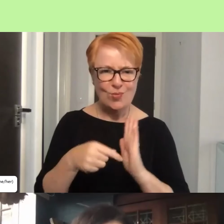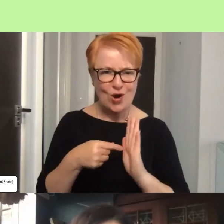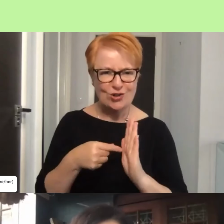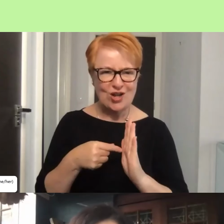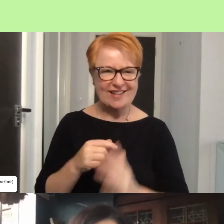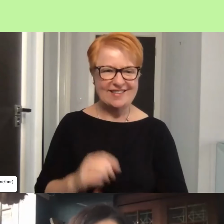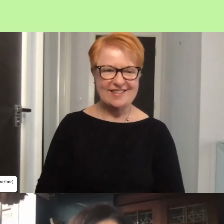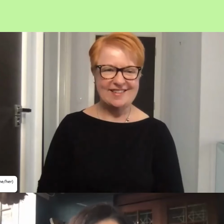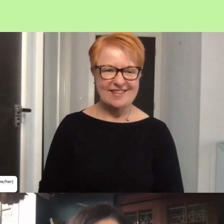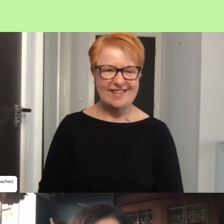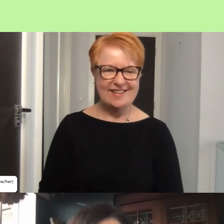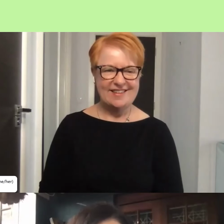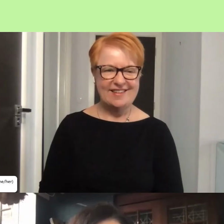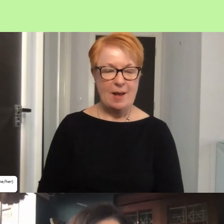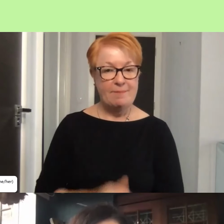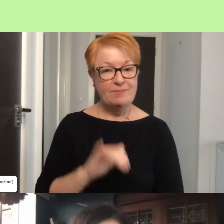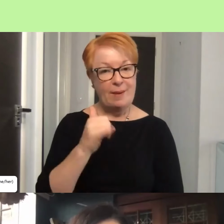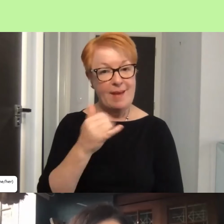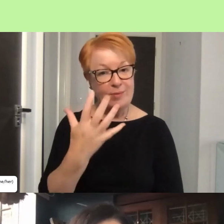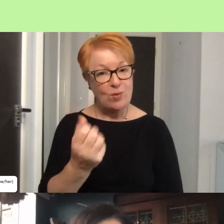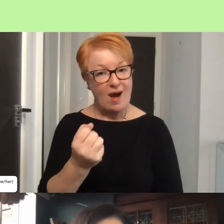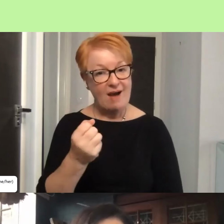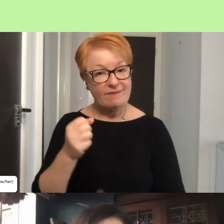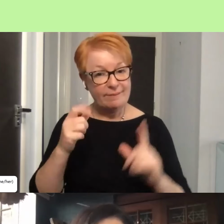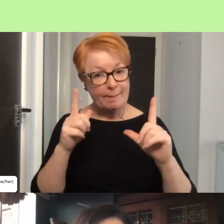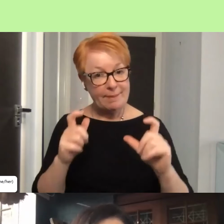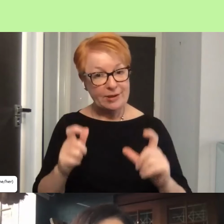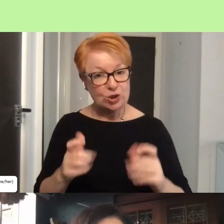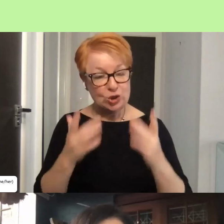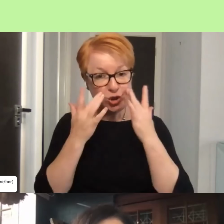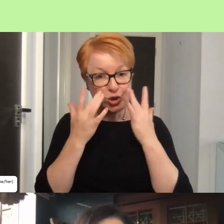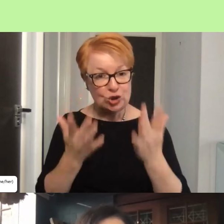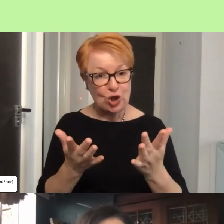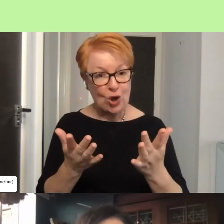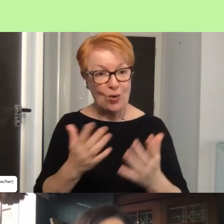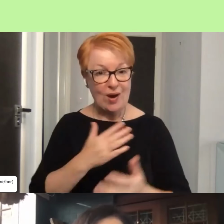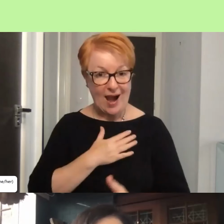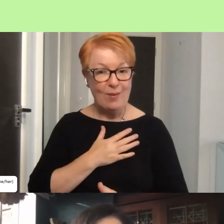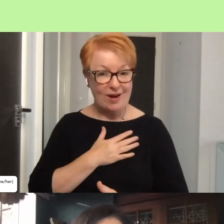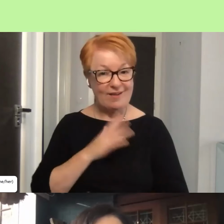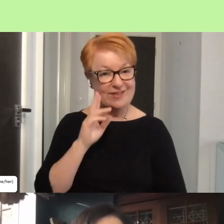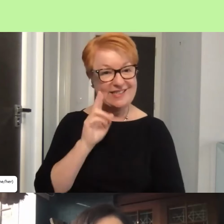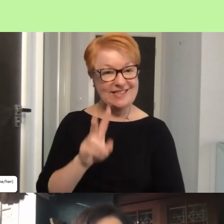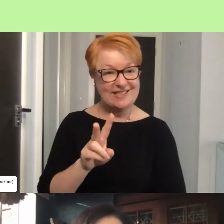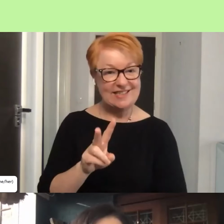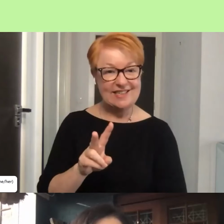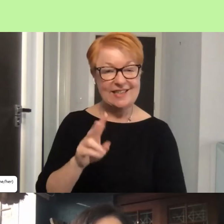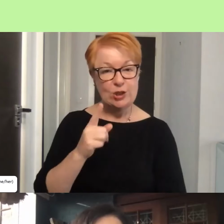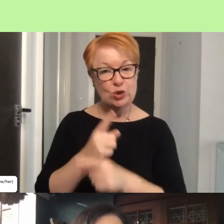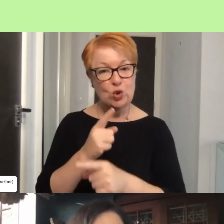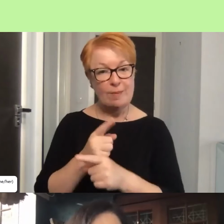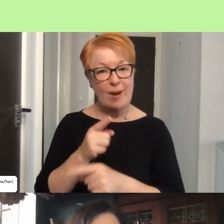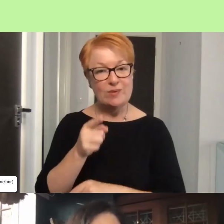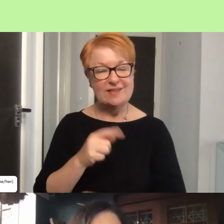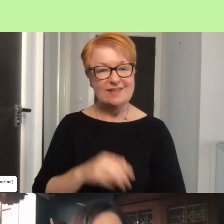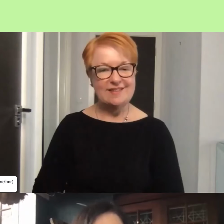have some images that you want to show. And I'd love for you to kind of speak about that, because it isn’t one of the projects